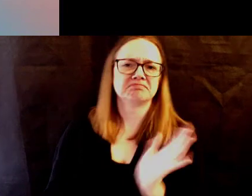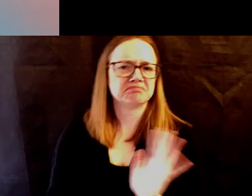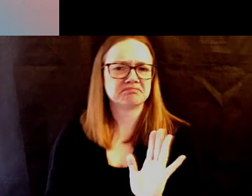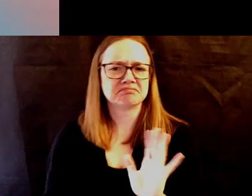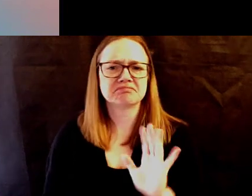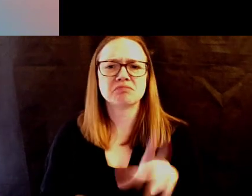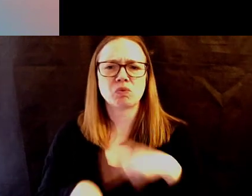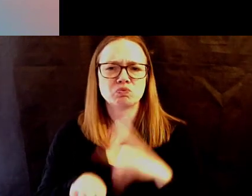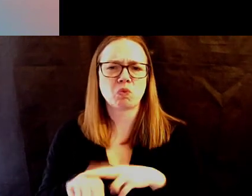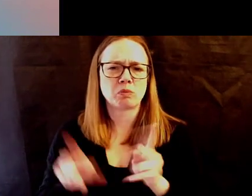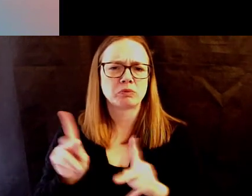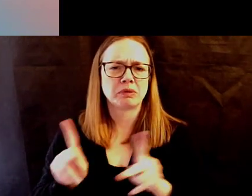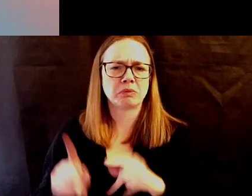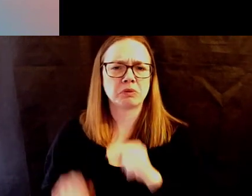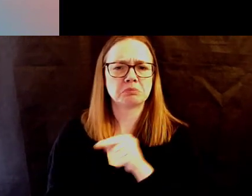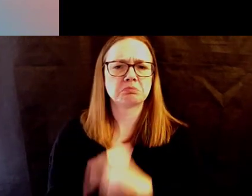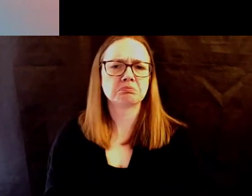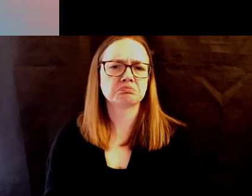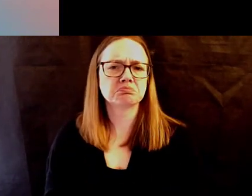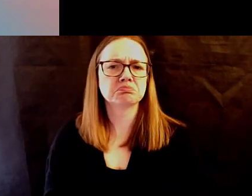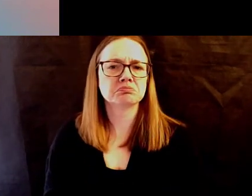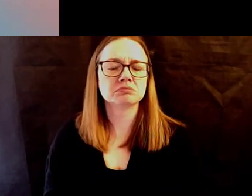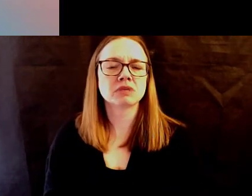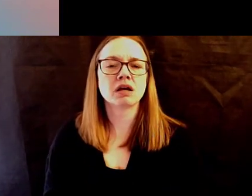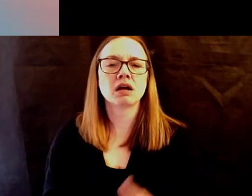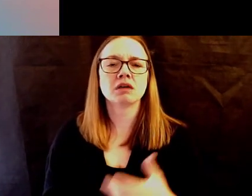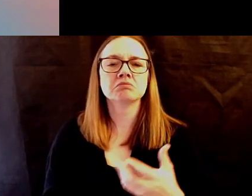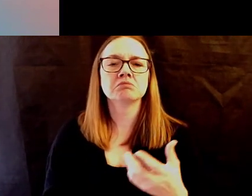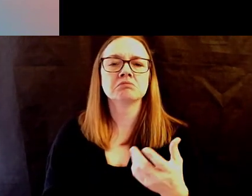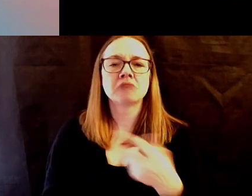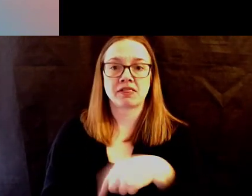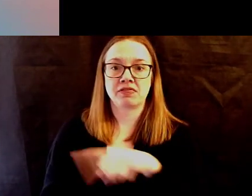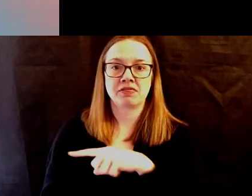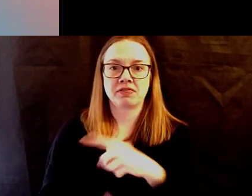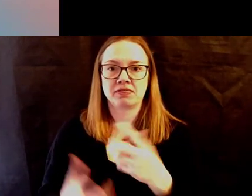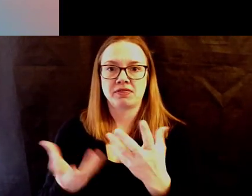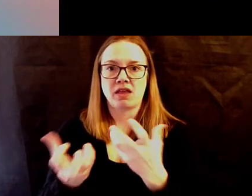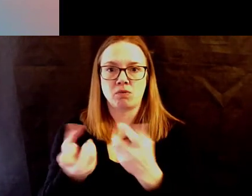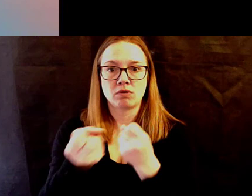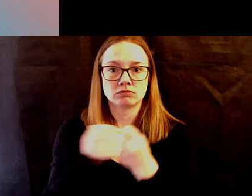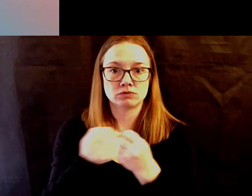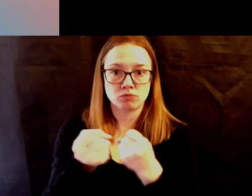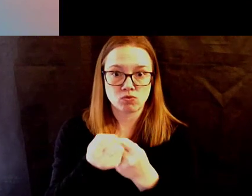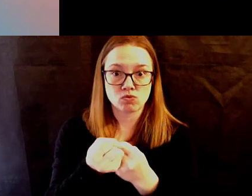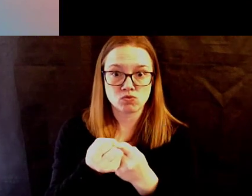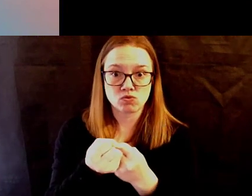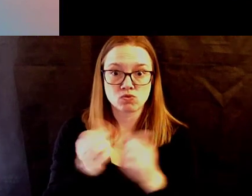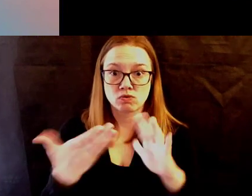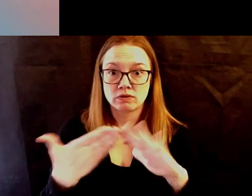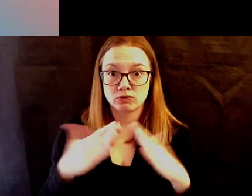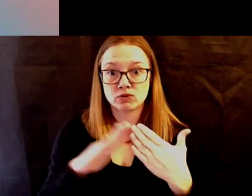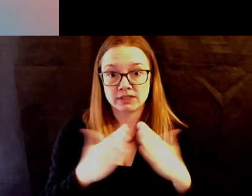And that they do want to support their community